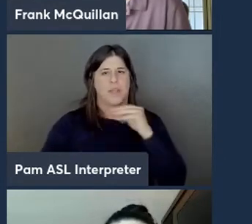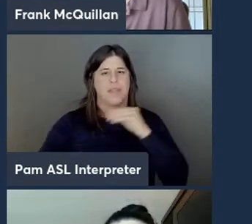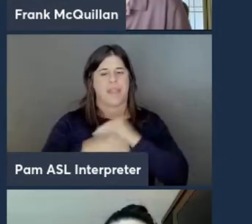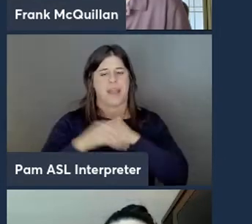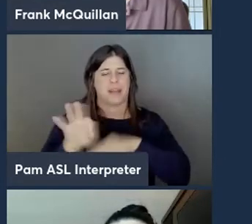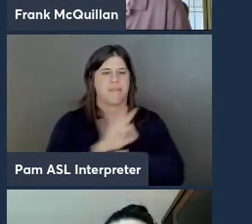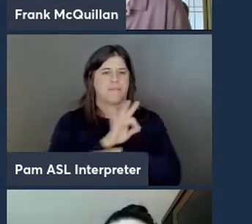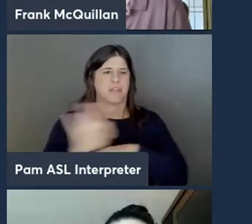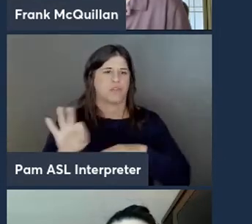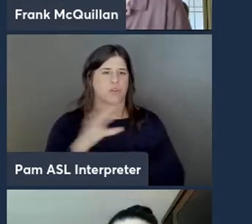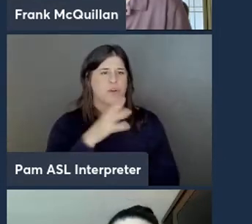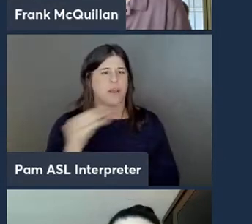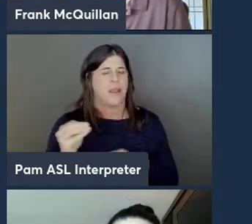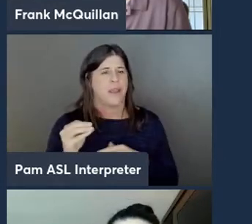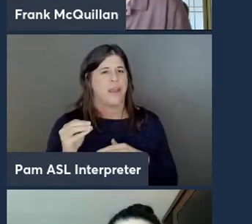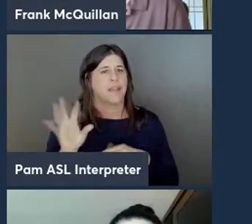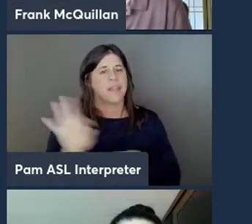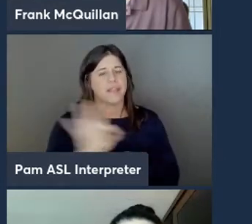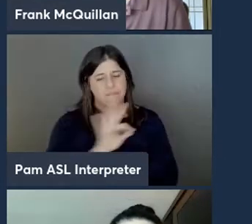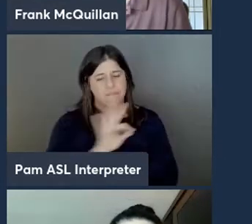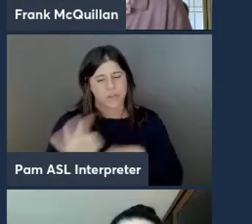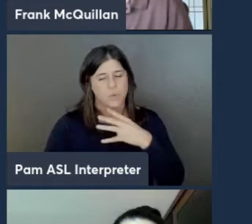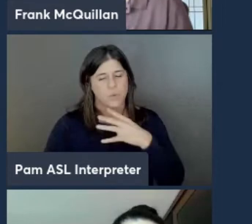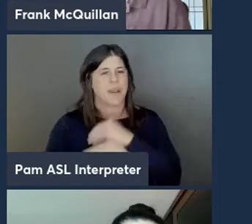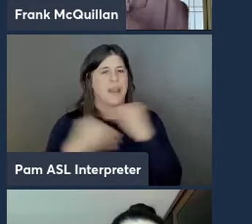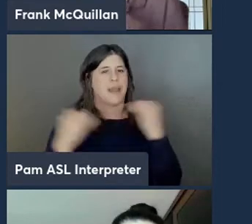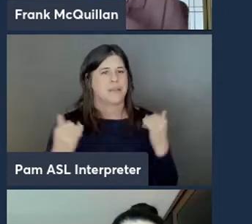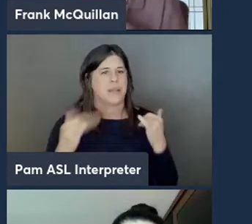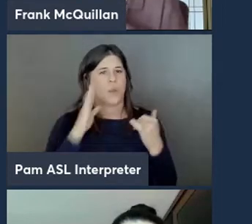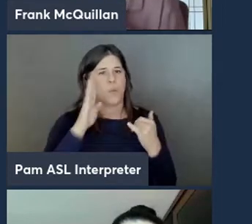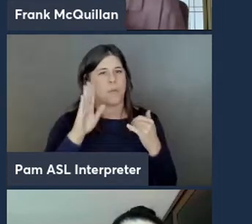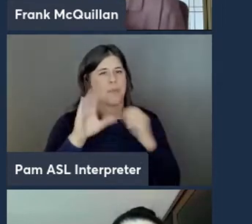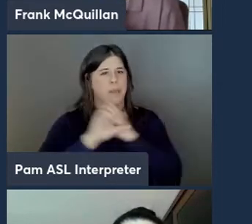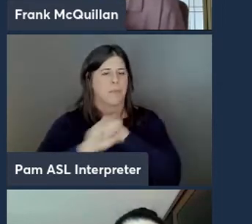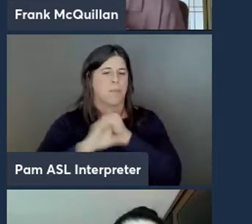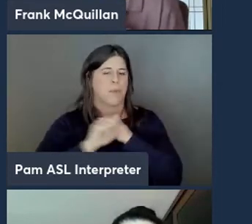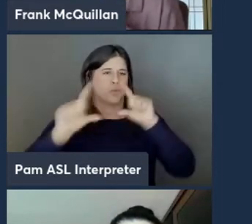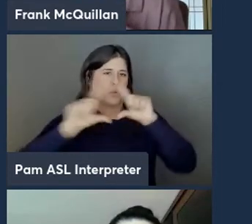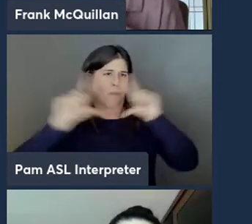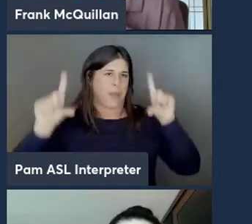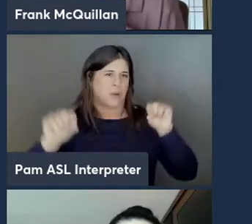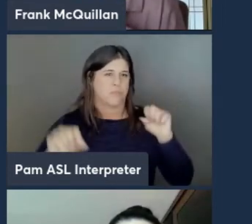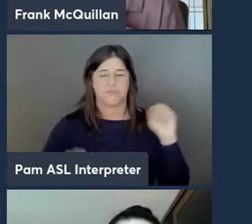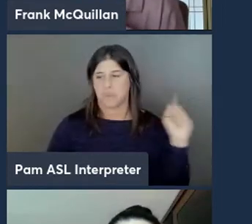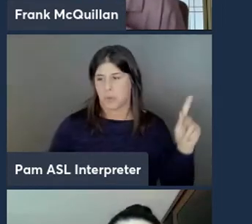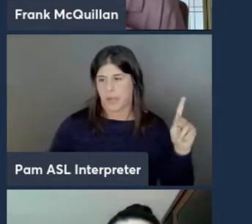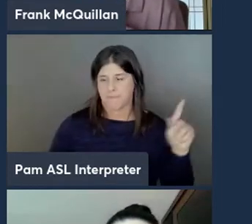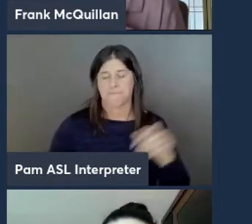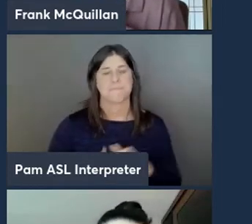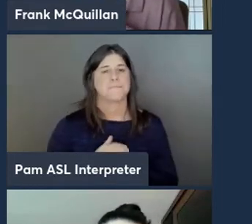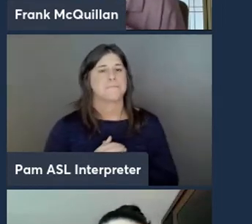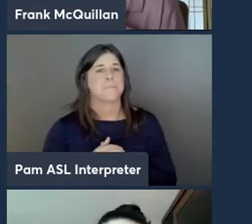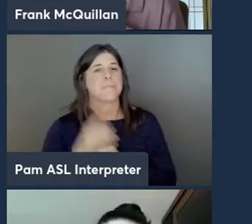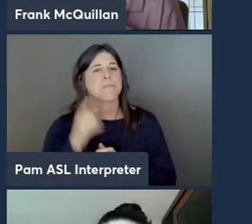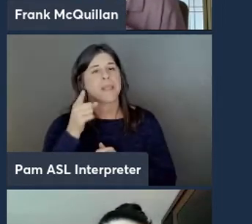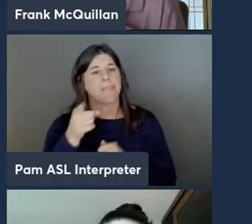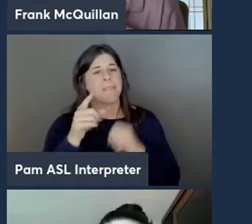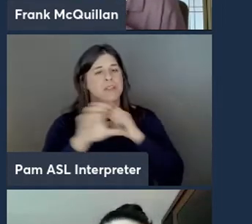And so the feature we're gonna be adding today is a promotional banner. And so this promotional banner,